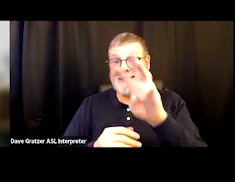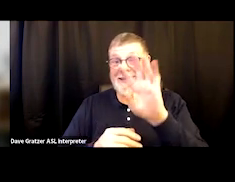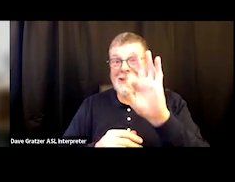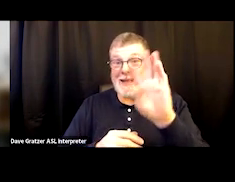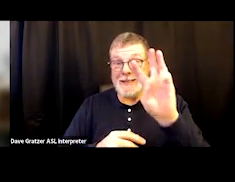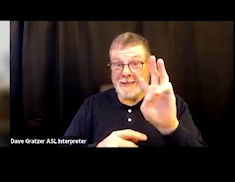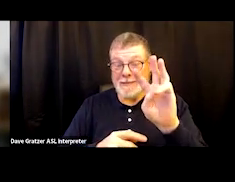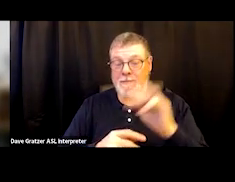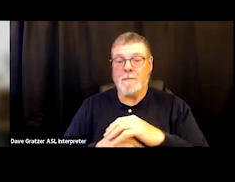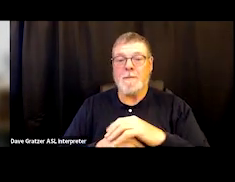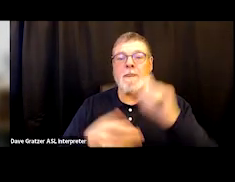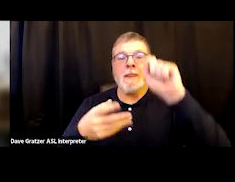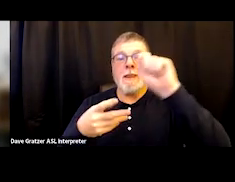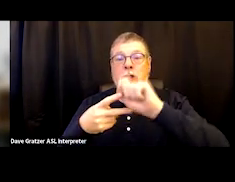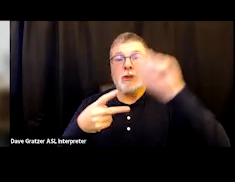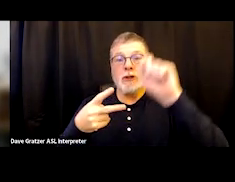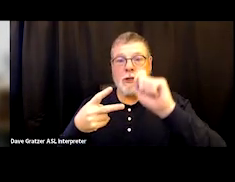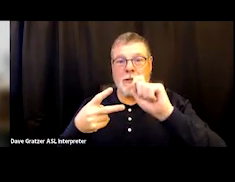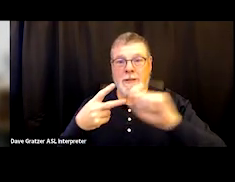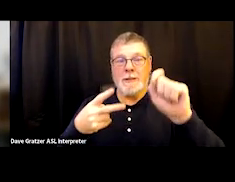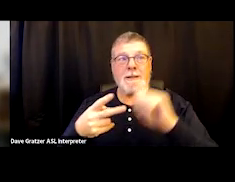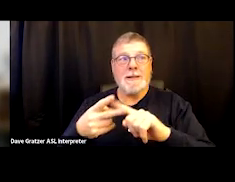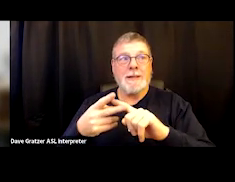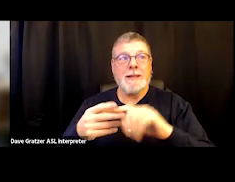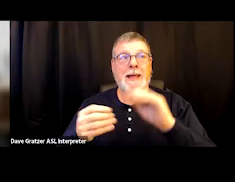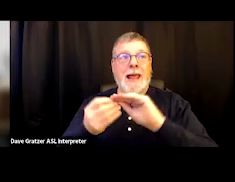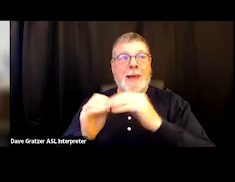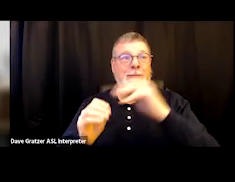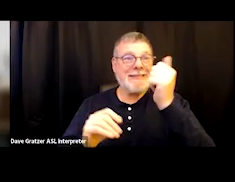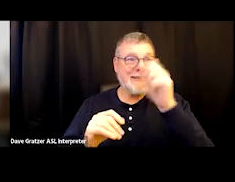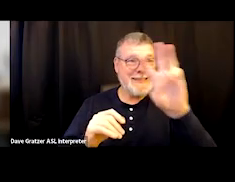that you would check the boxes for Title XVI and Title II